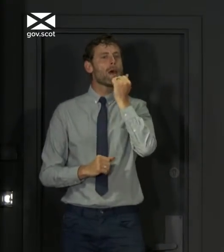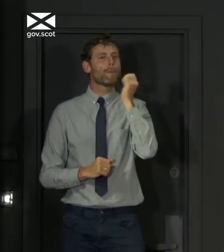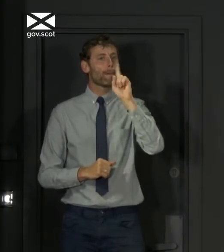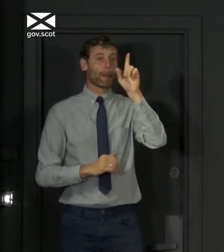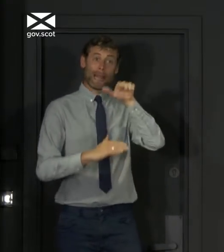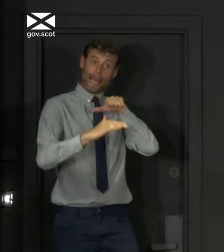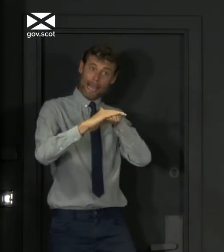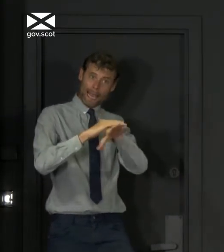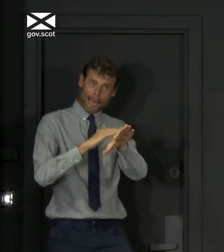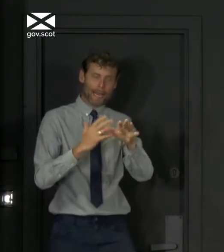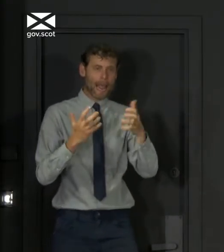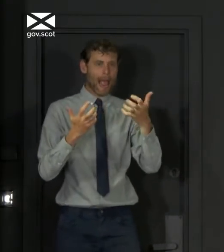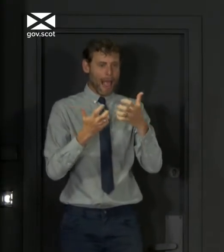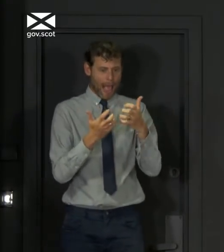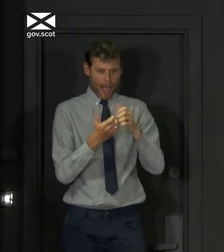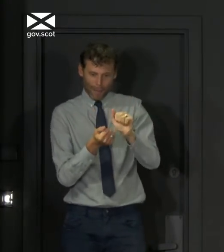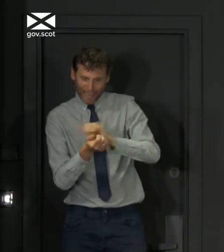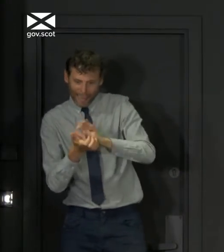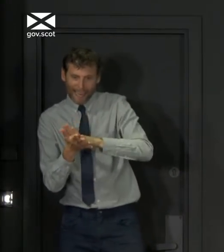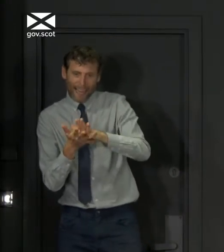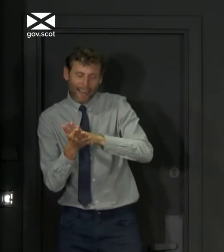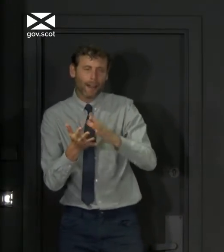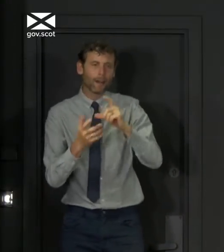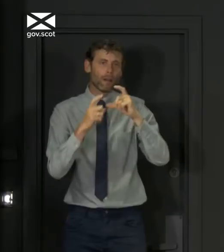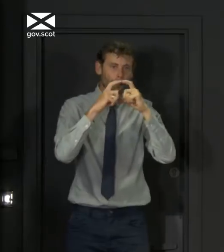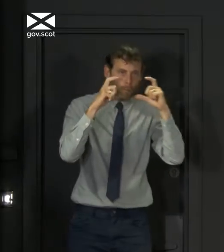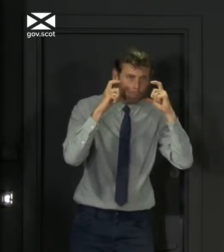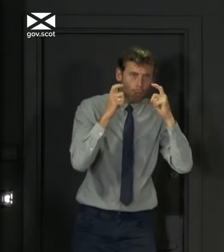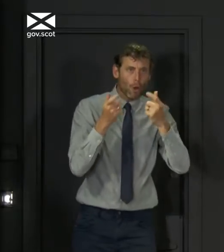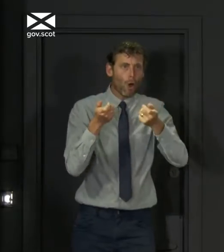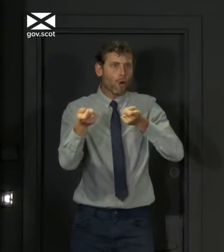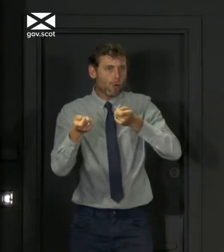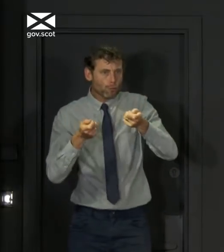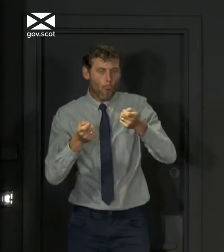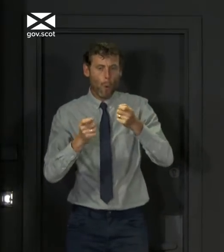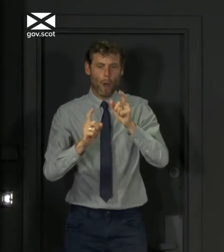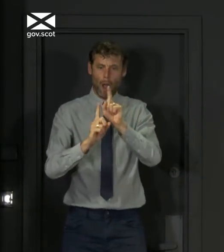items that have been handled; and new signs to help with physical distancing.